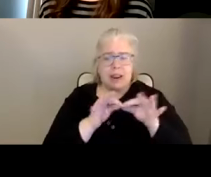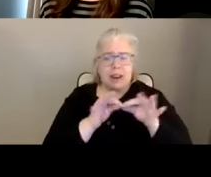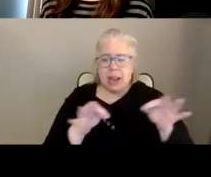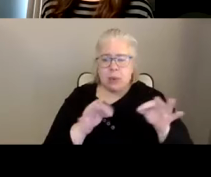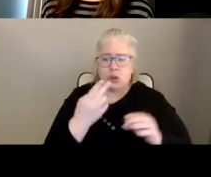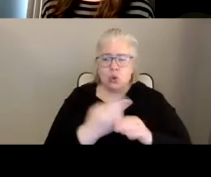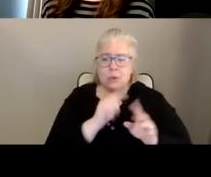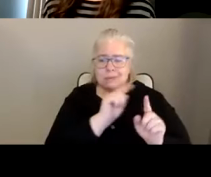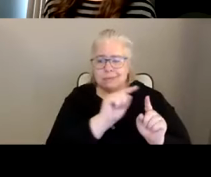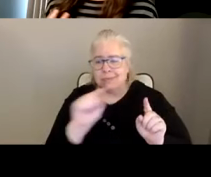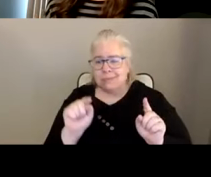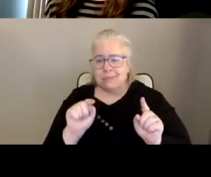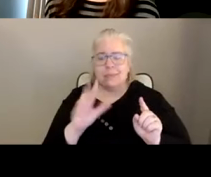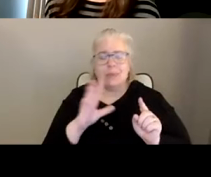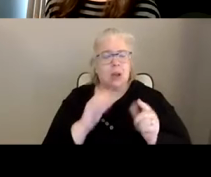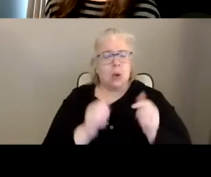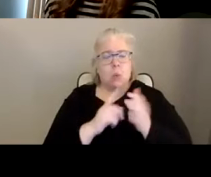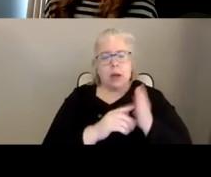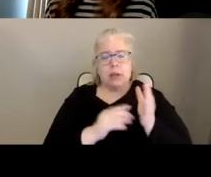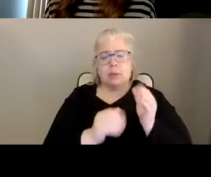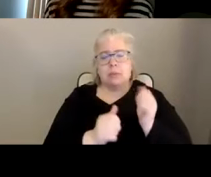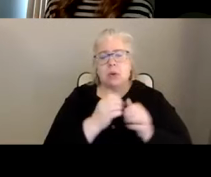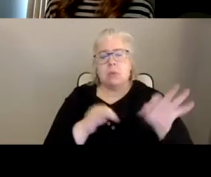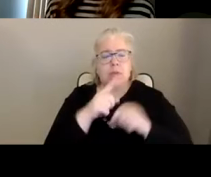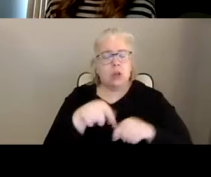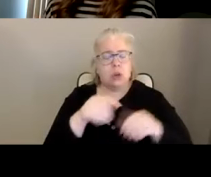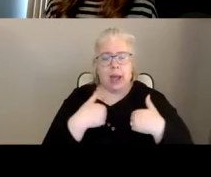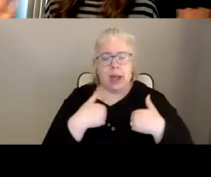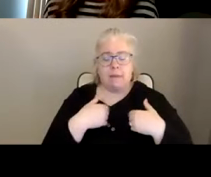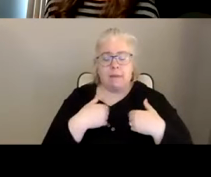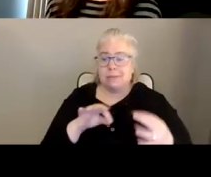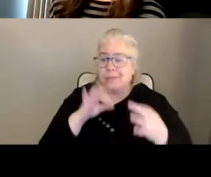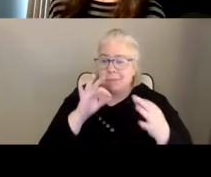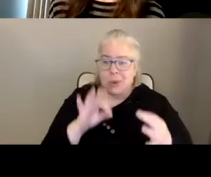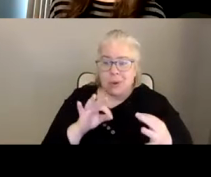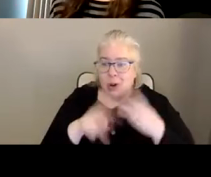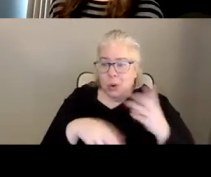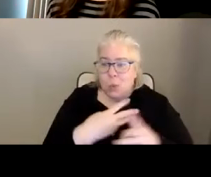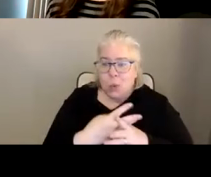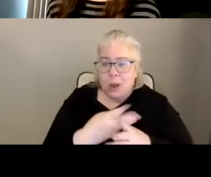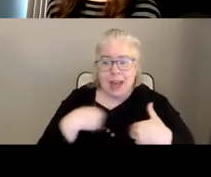And what's going to be important for you to have. Ideally, it'd be great if you had all the languages spoken